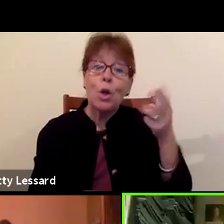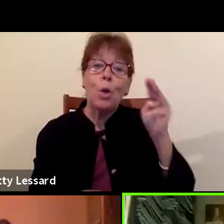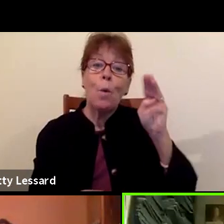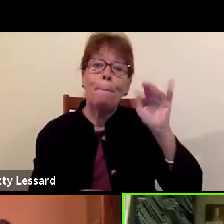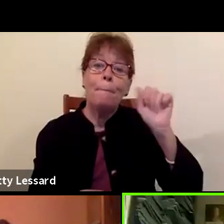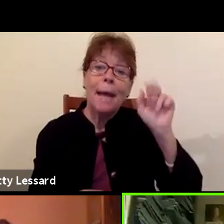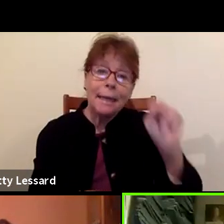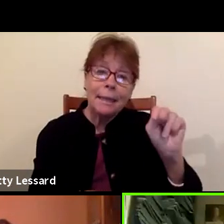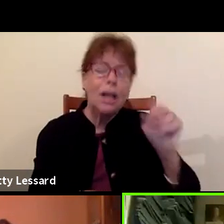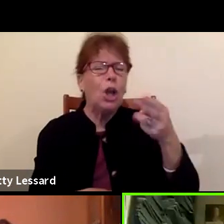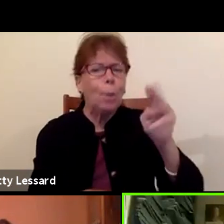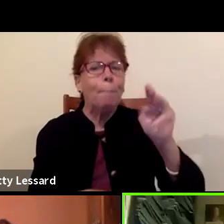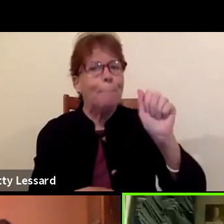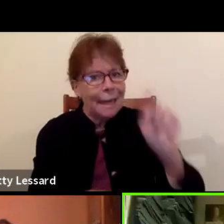We talked about several topics that should be interesting or